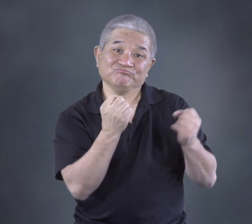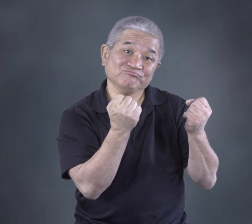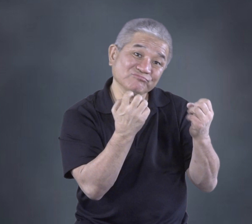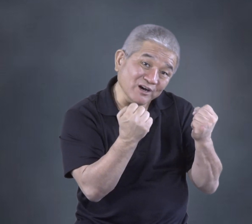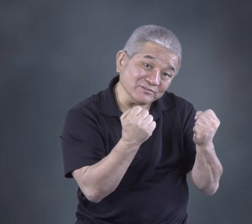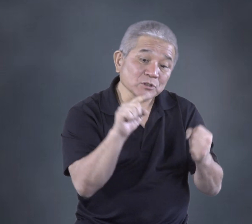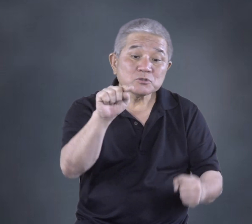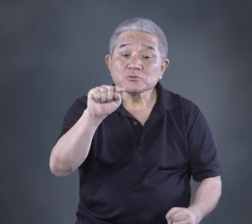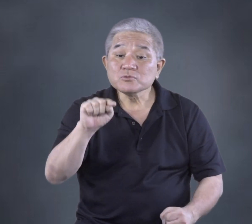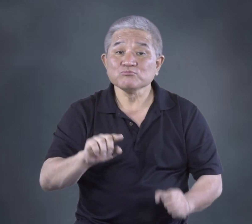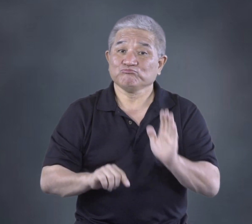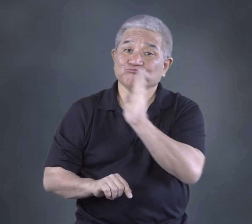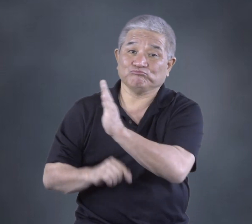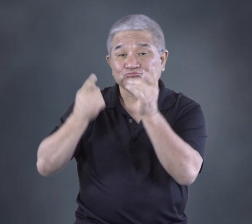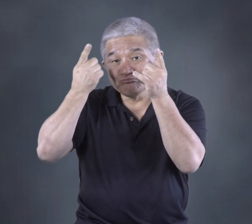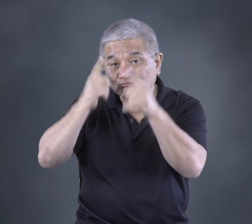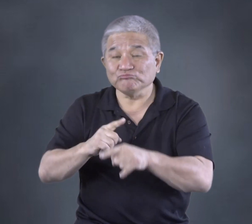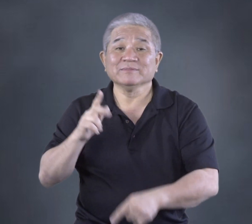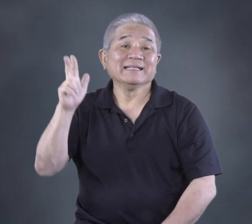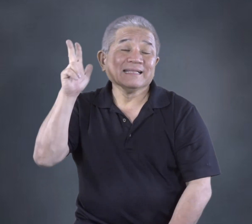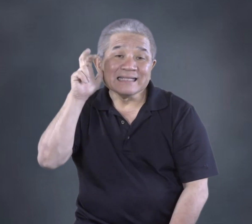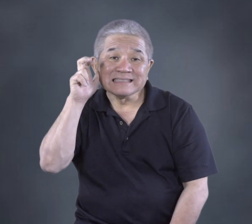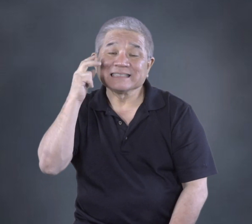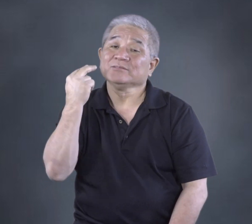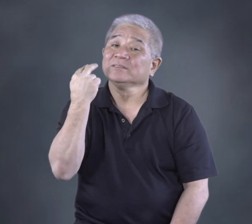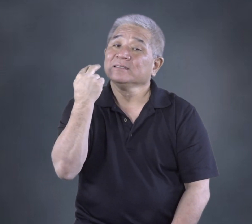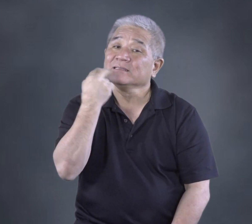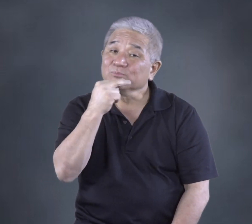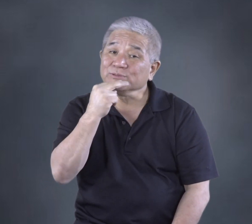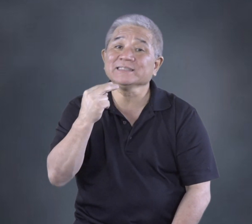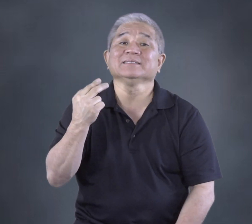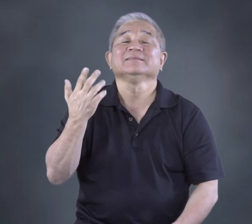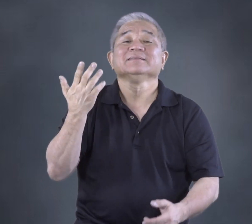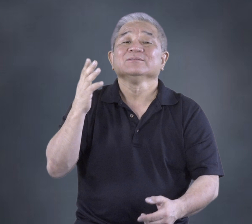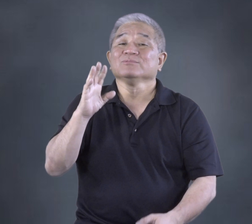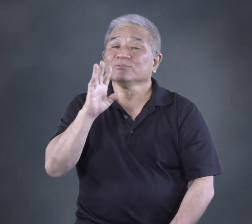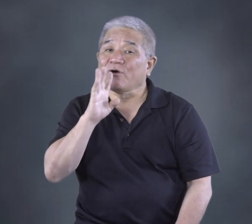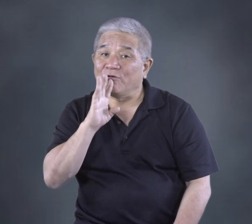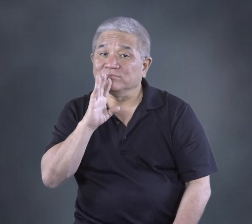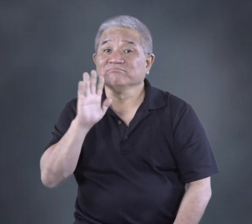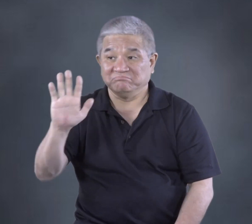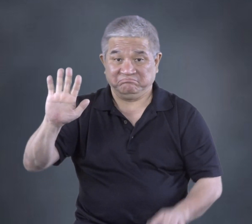people who use sign language and people who speak, listen and lip-read.